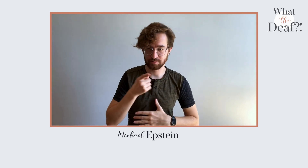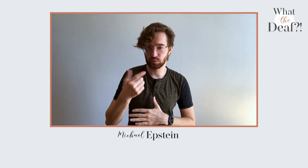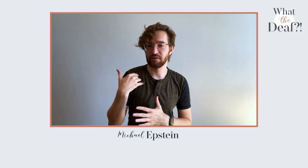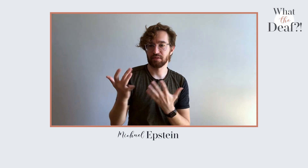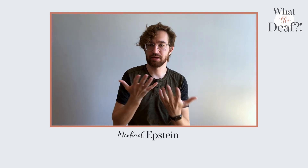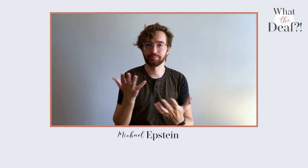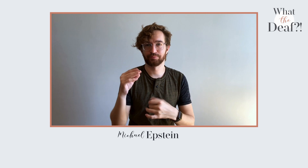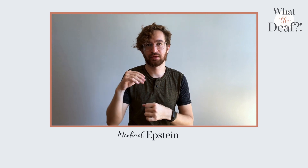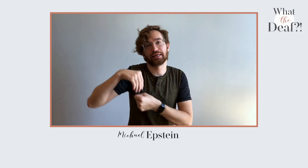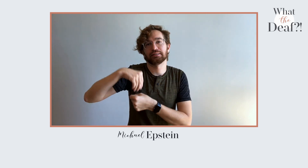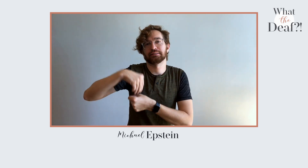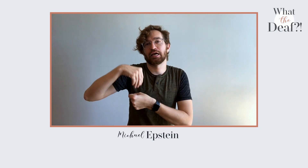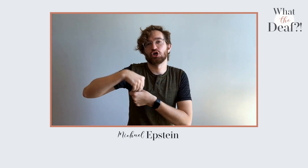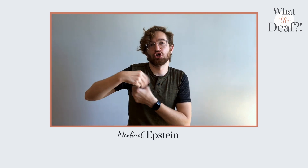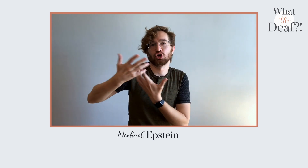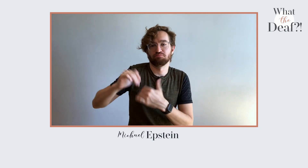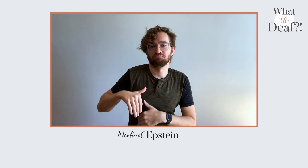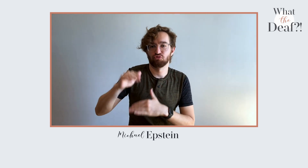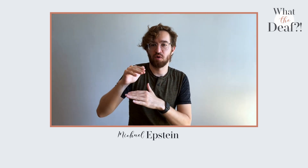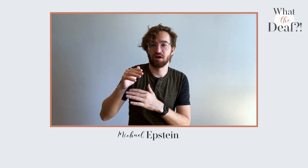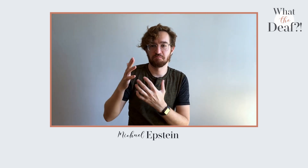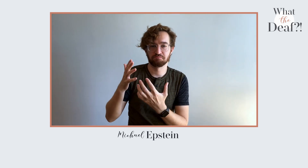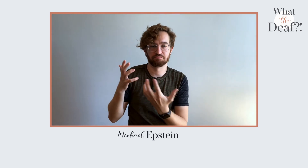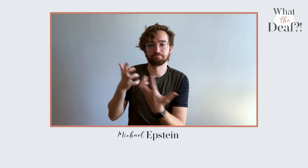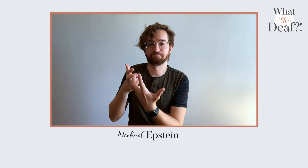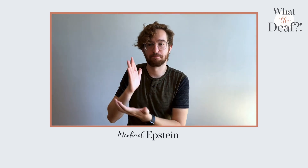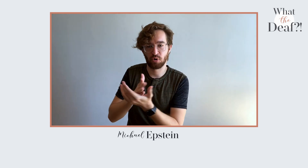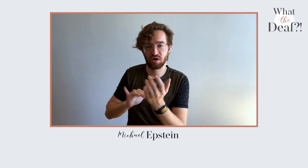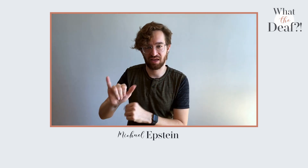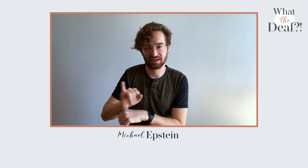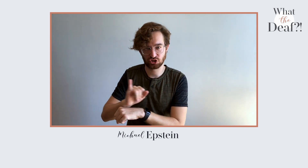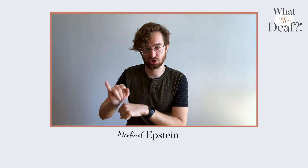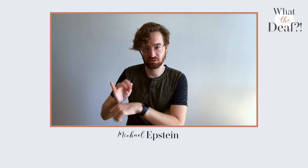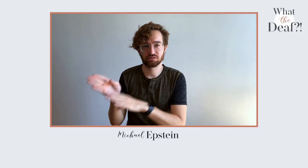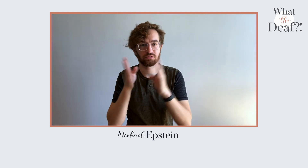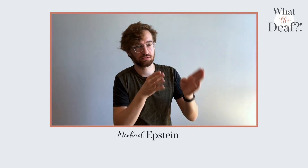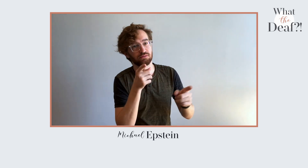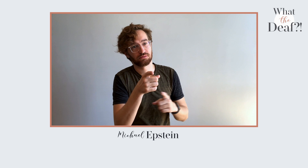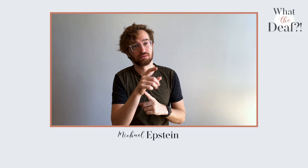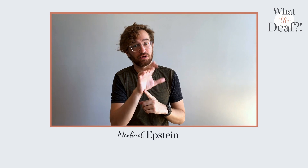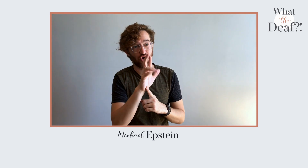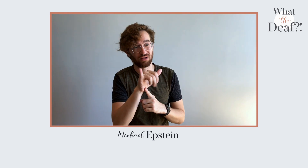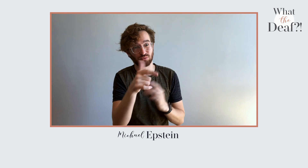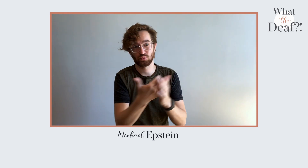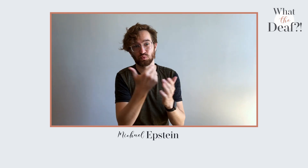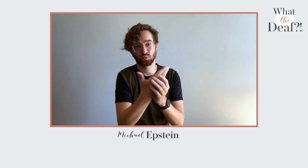So you have what I would call that "insider experience" growing up as being a part of that industry. Now Carly, you're new on scene.